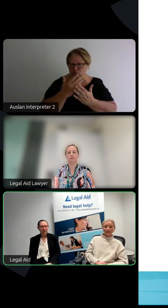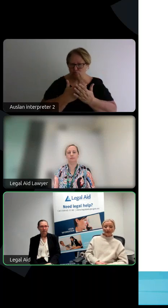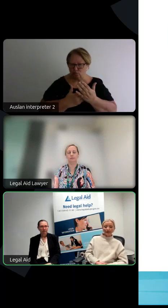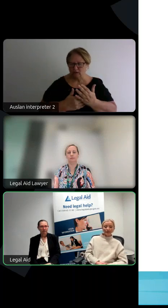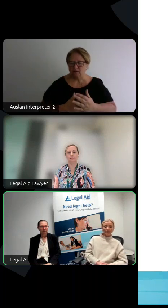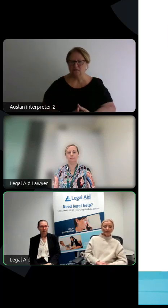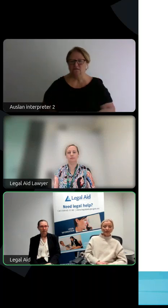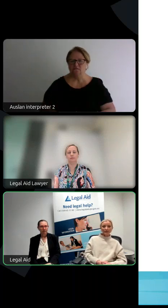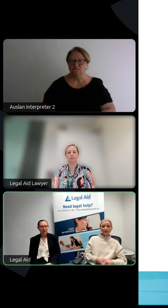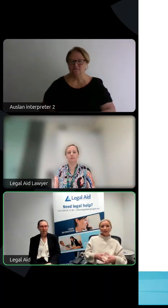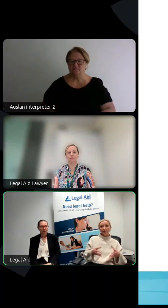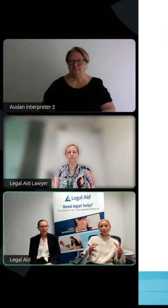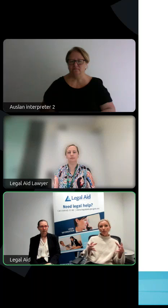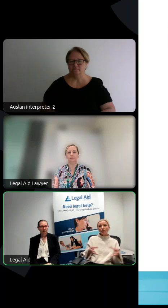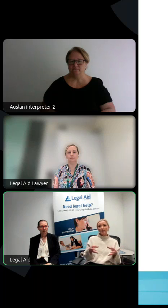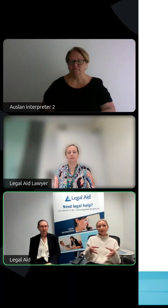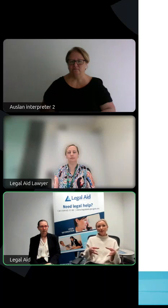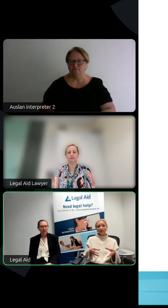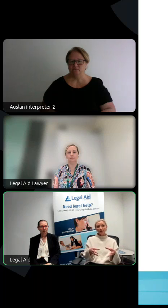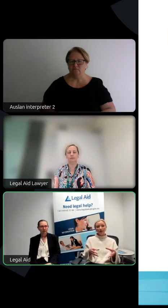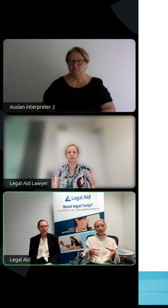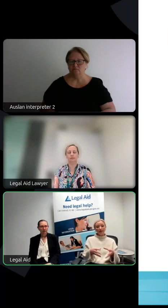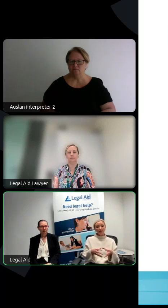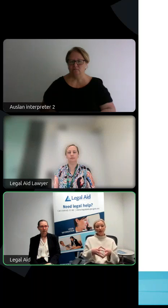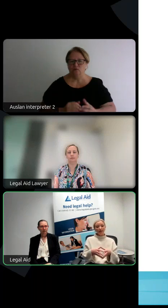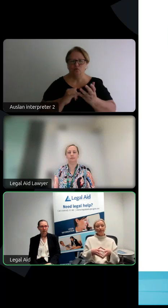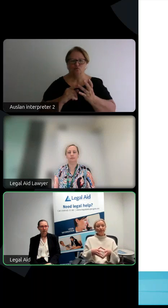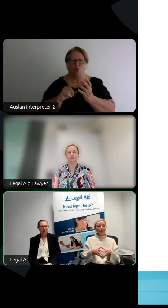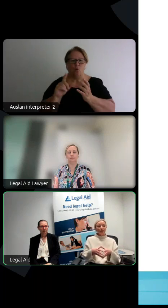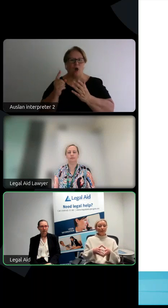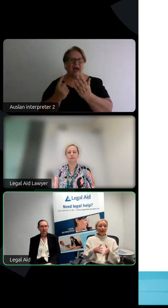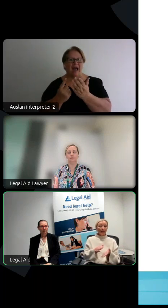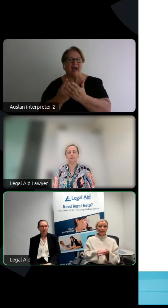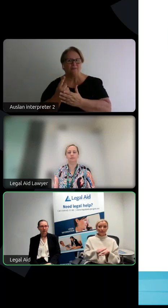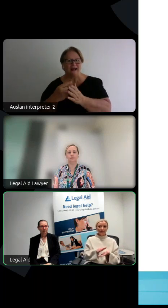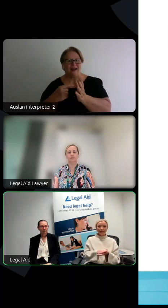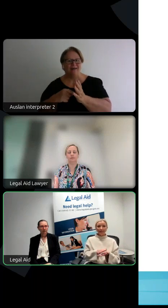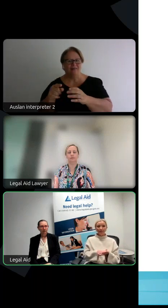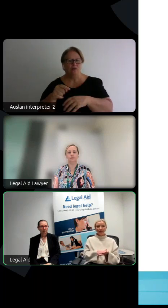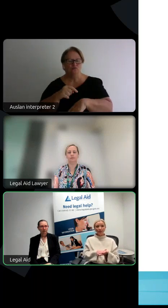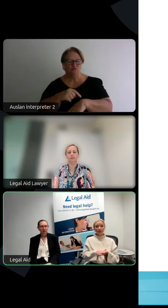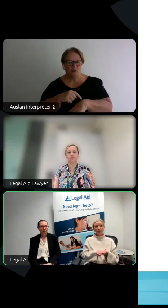um you know essentially what is going on for the client at the time. By capturing that information